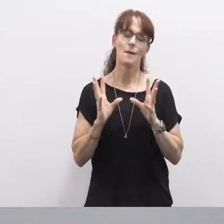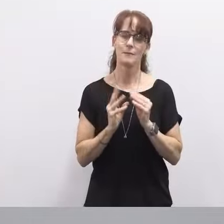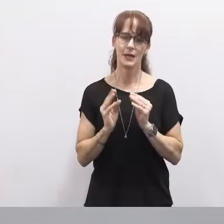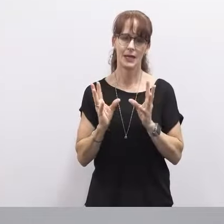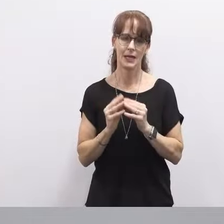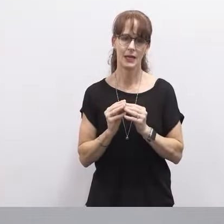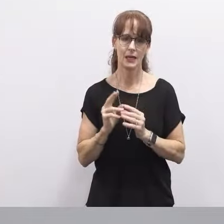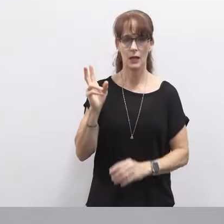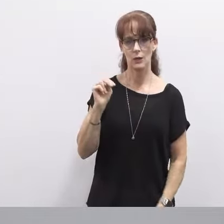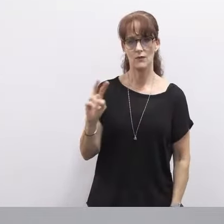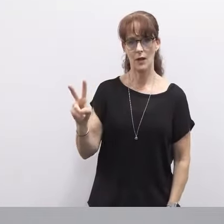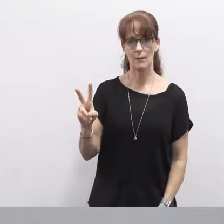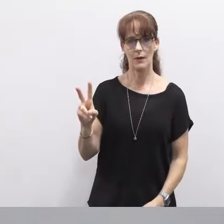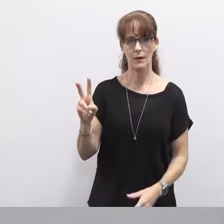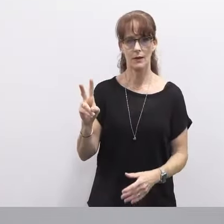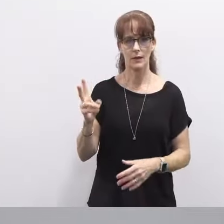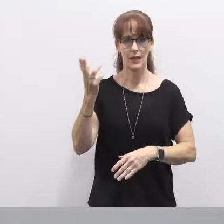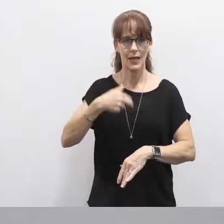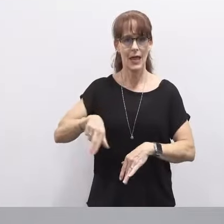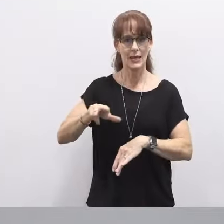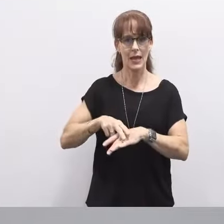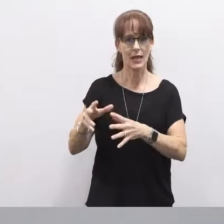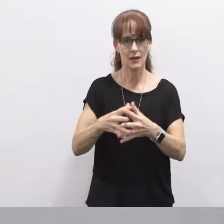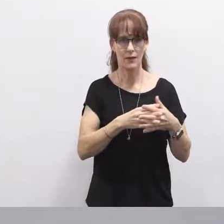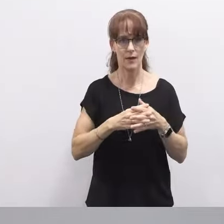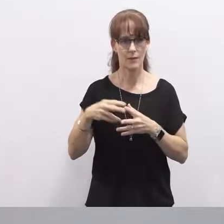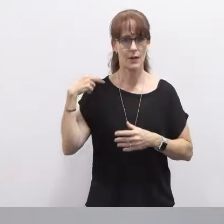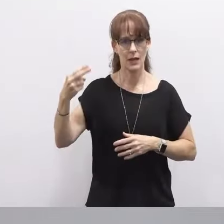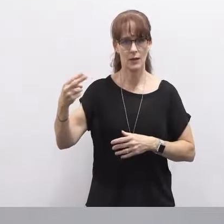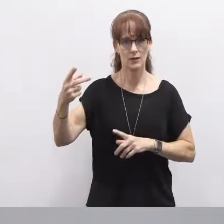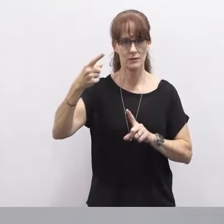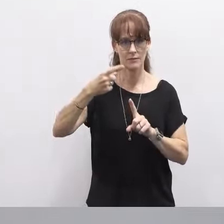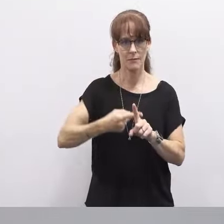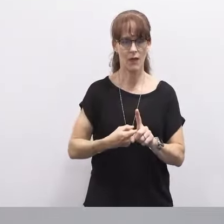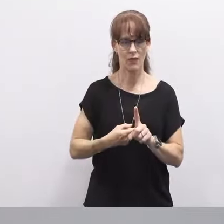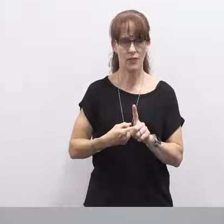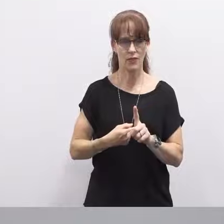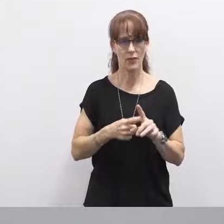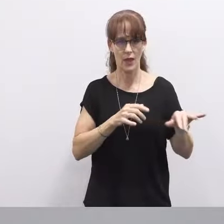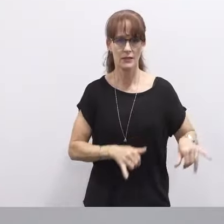November is Native American Heritage Month, or it's also commonly referred to as